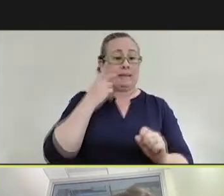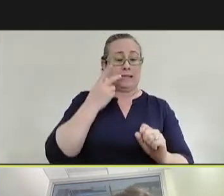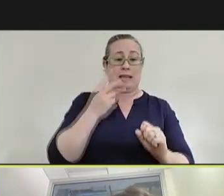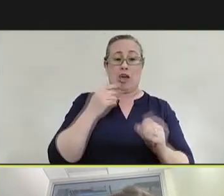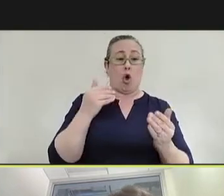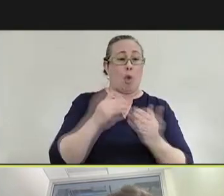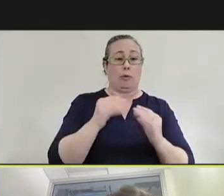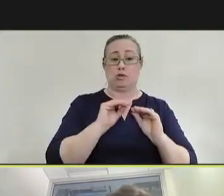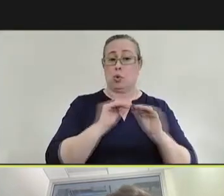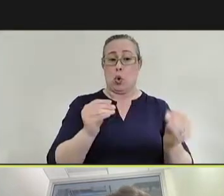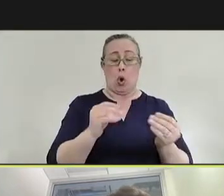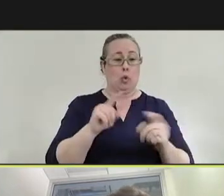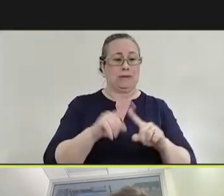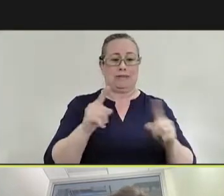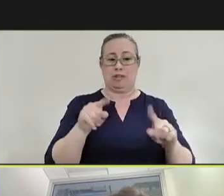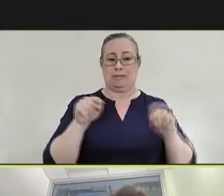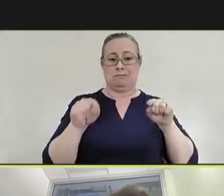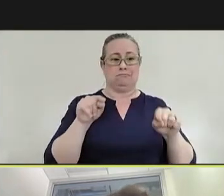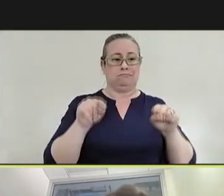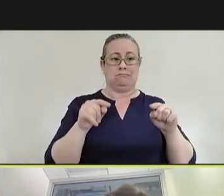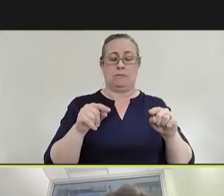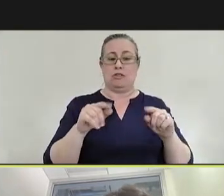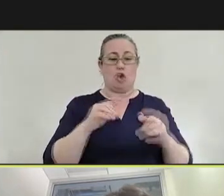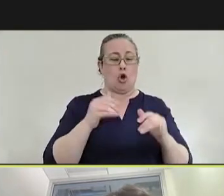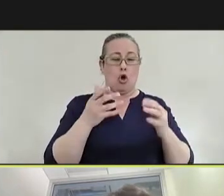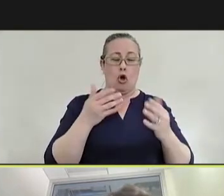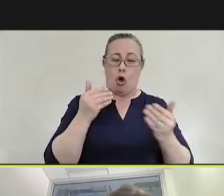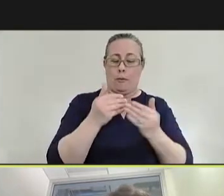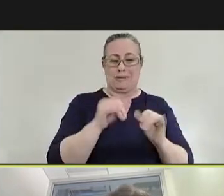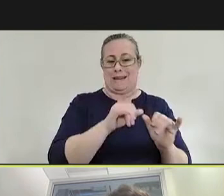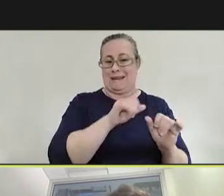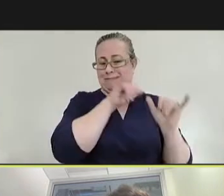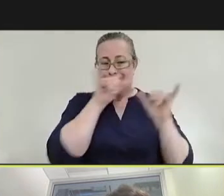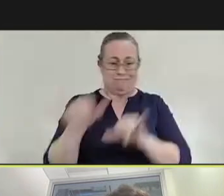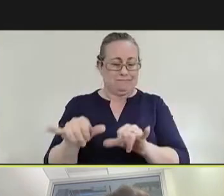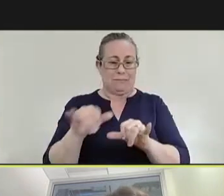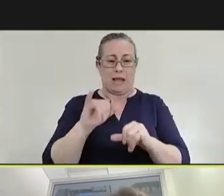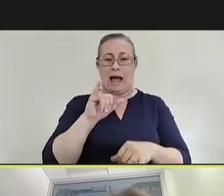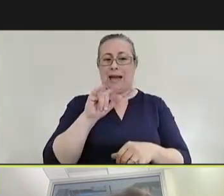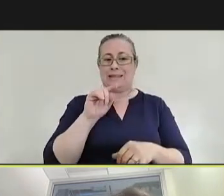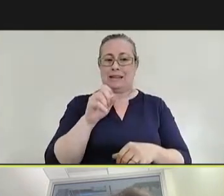between these two things. They're pretty much identical to each other. And then on the lower